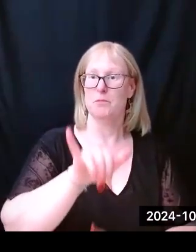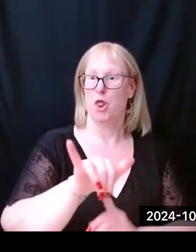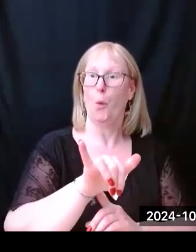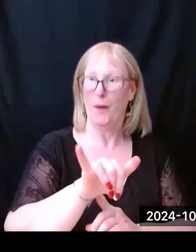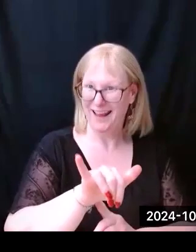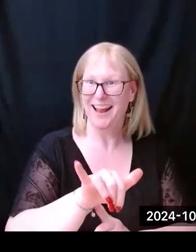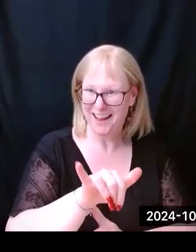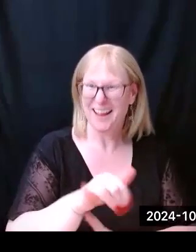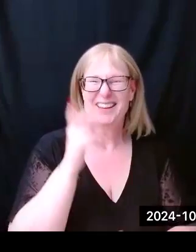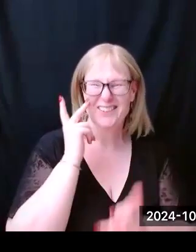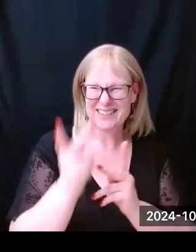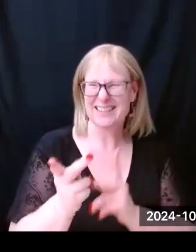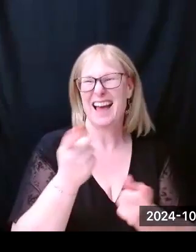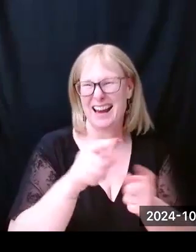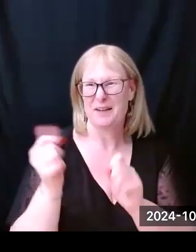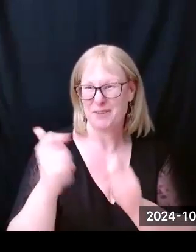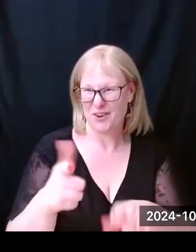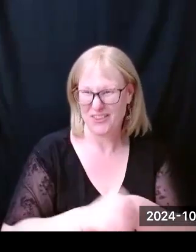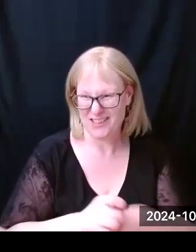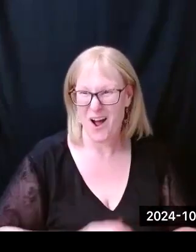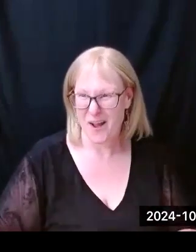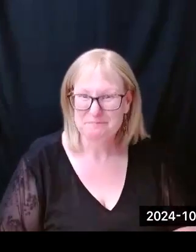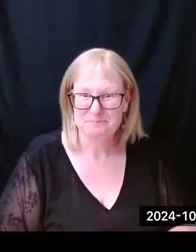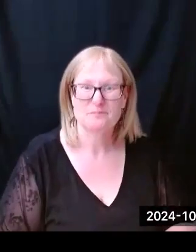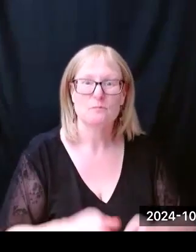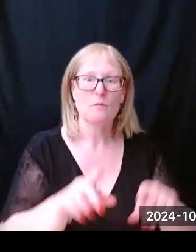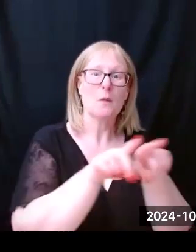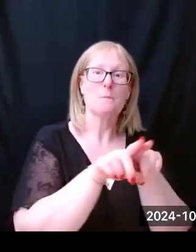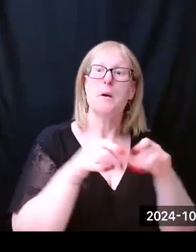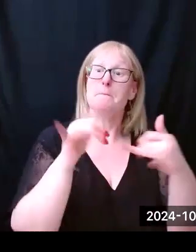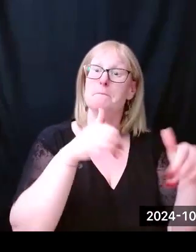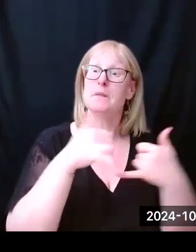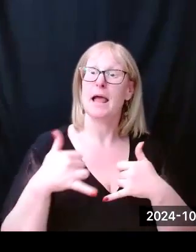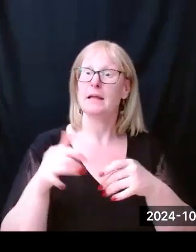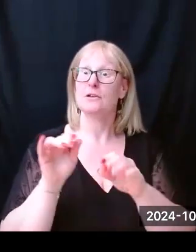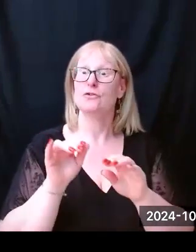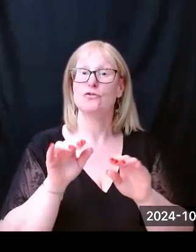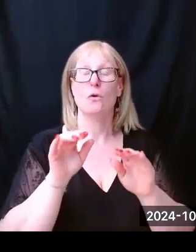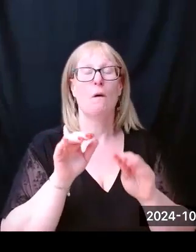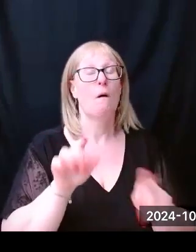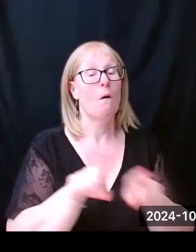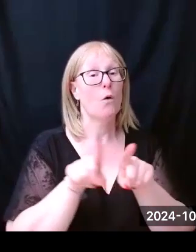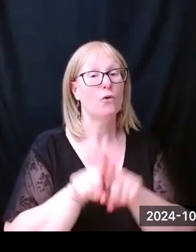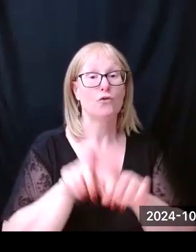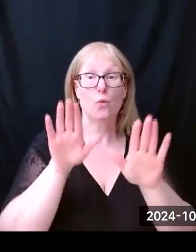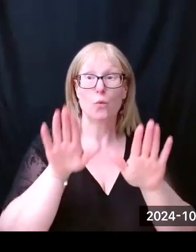But play can also be a great way to explore hypothetical situations like I talked about roleplay.